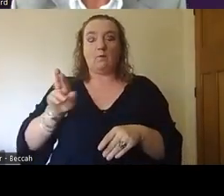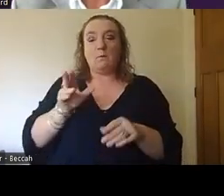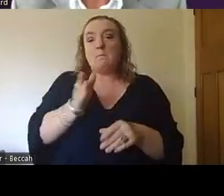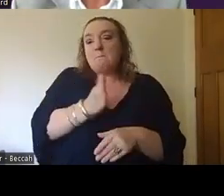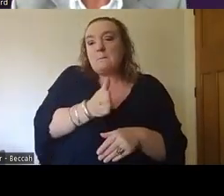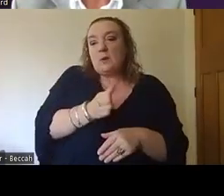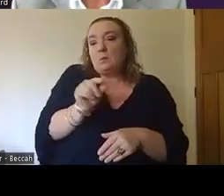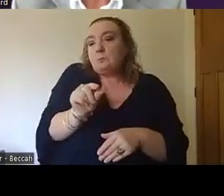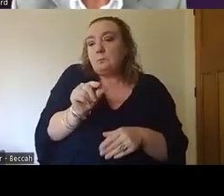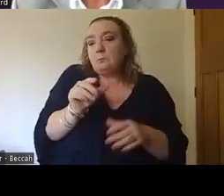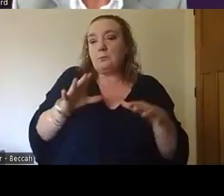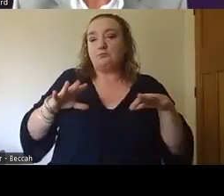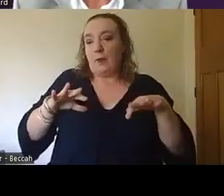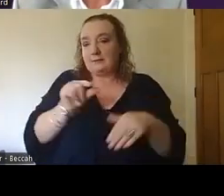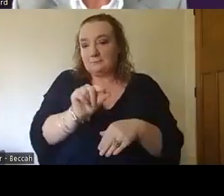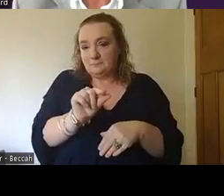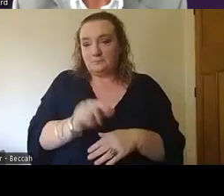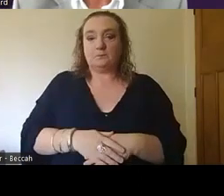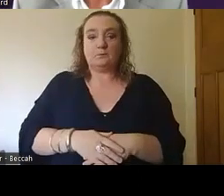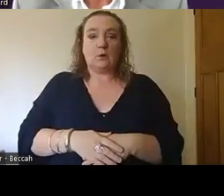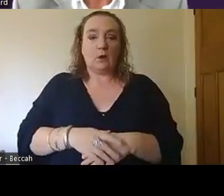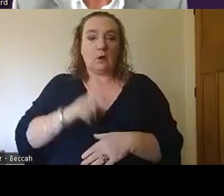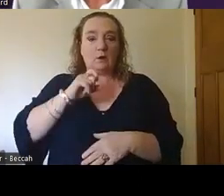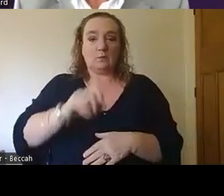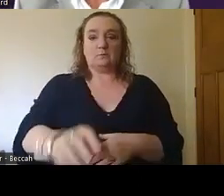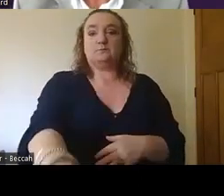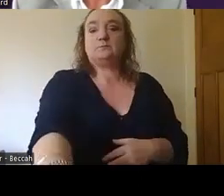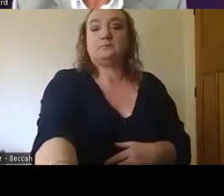So I'm gonna do a few housekeeping pieces